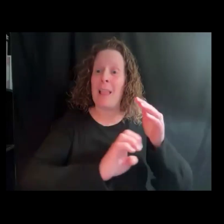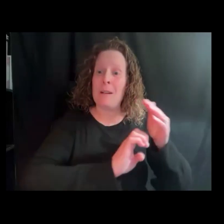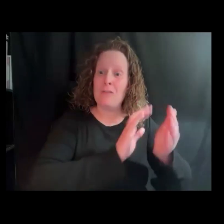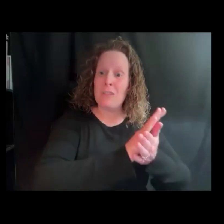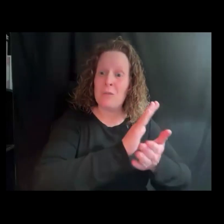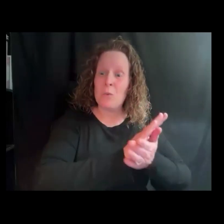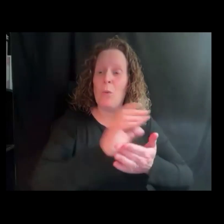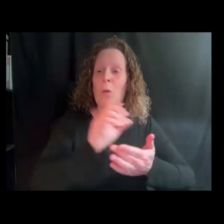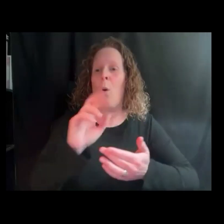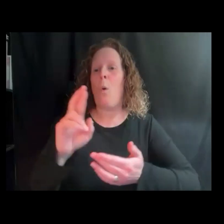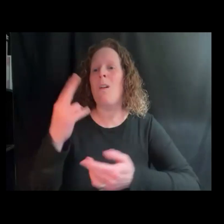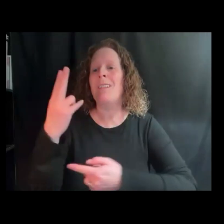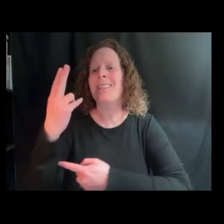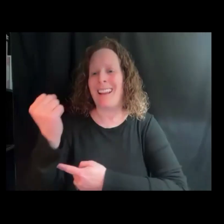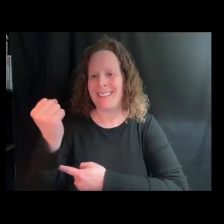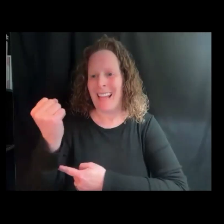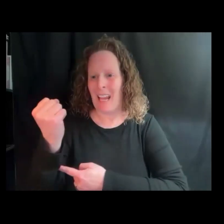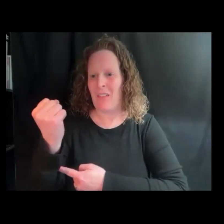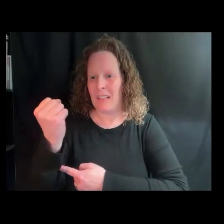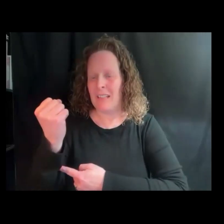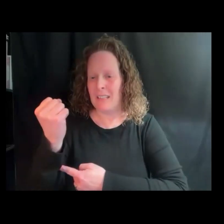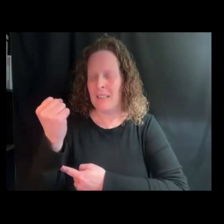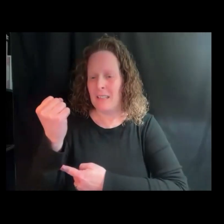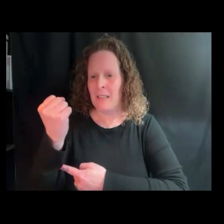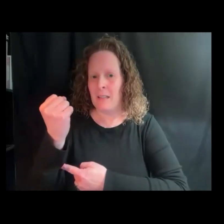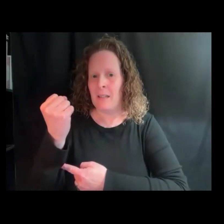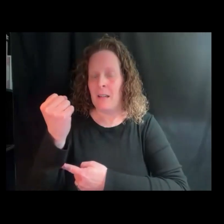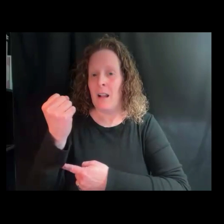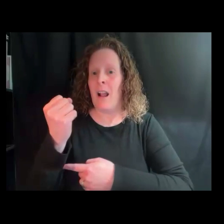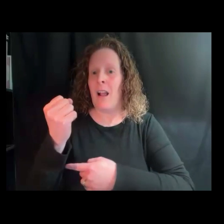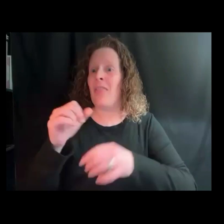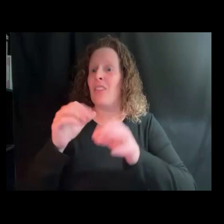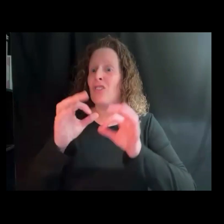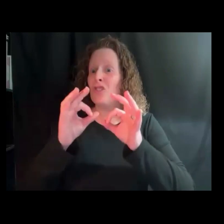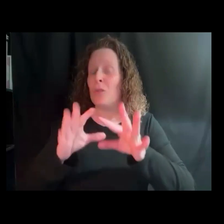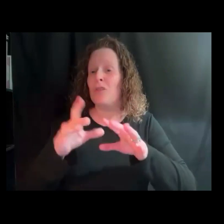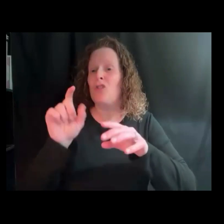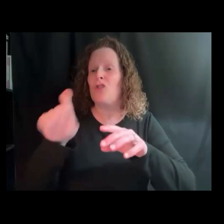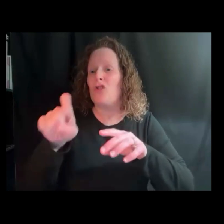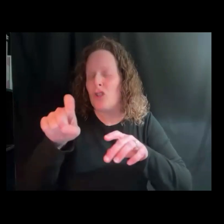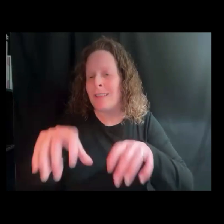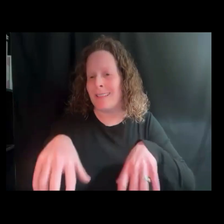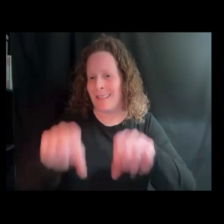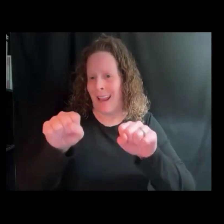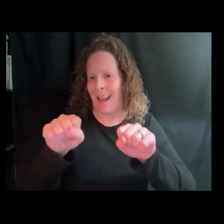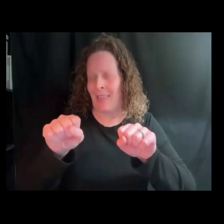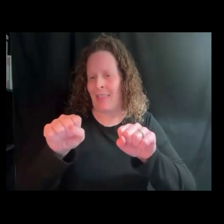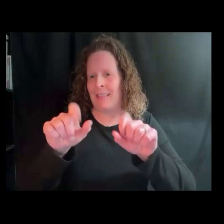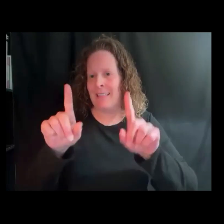assessing the effectiveness of educational interpreters K through 12.